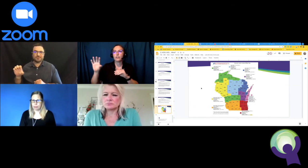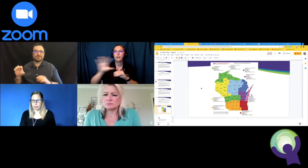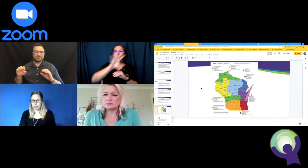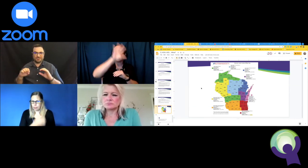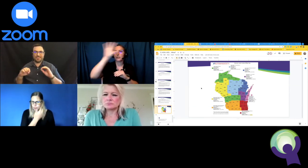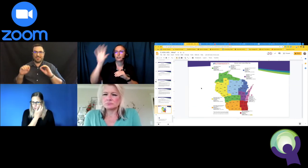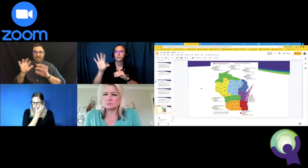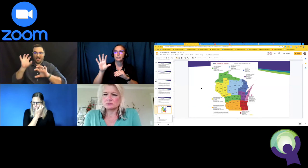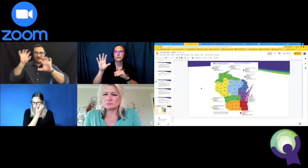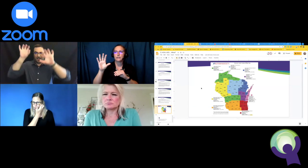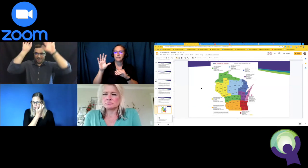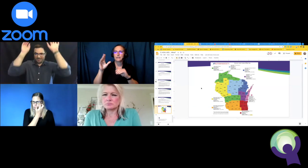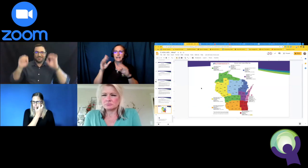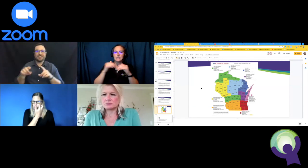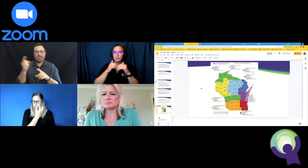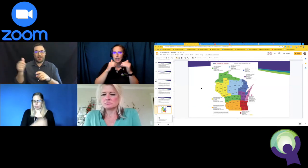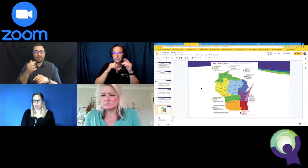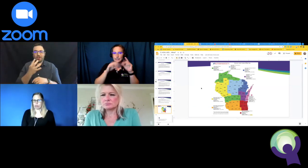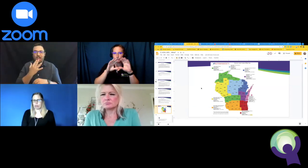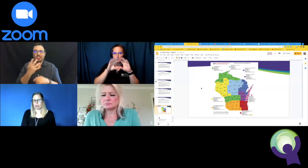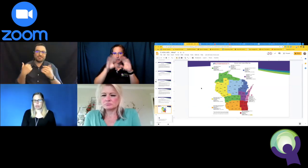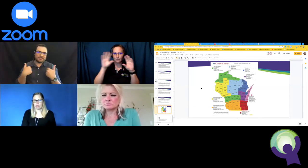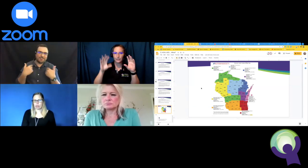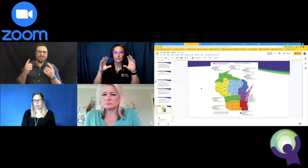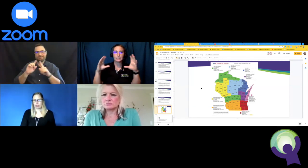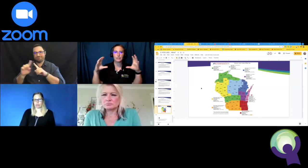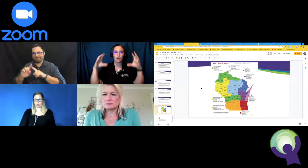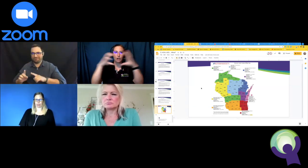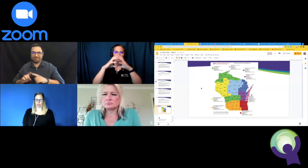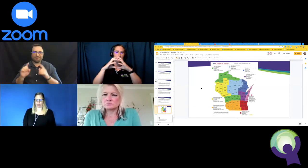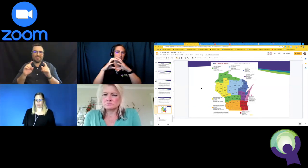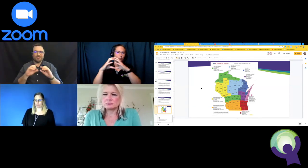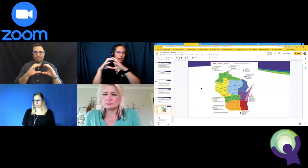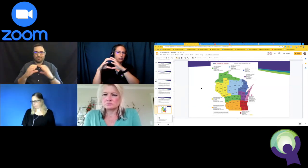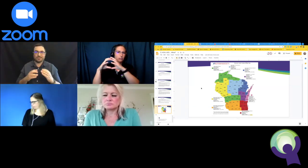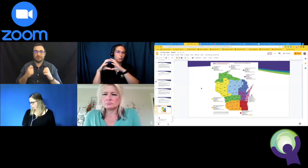other colors, they do have separate affiliates but they're all thrown into one group which